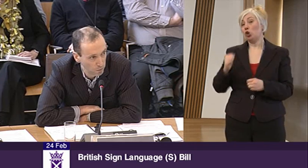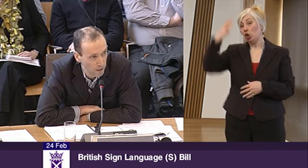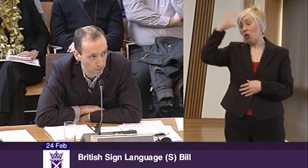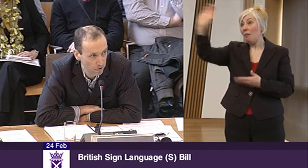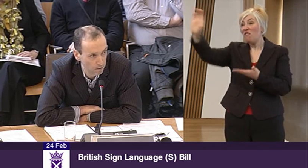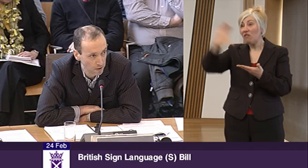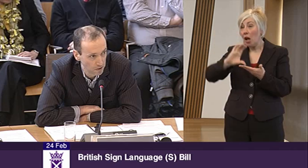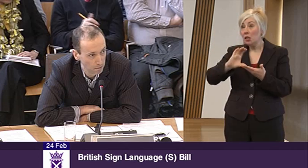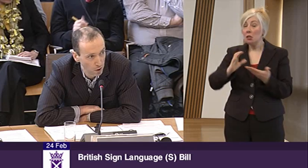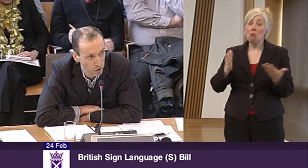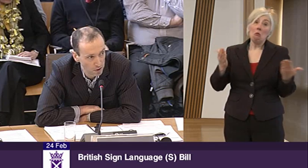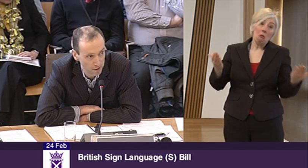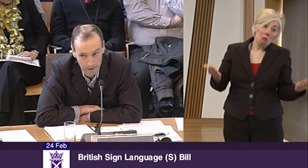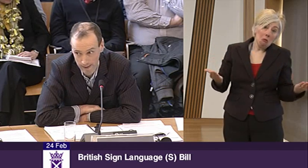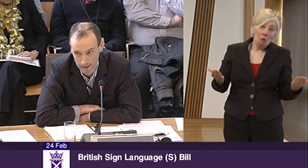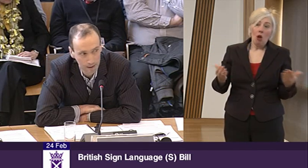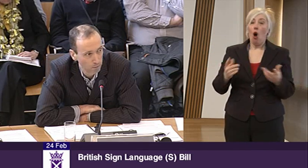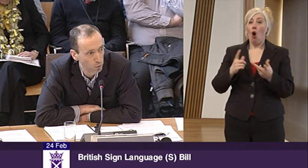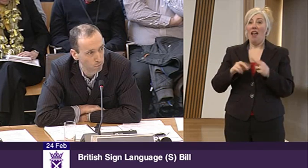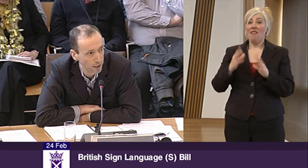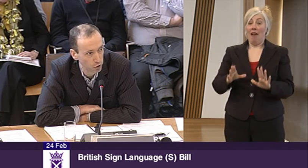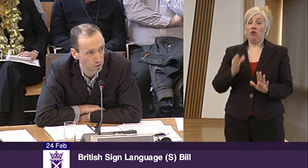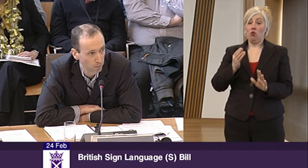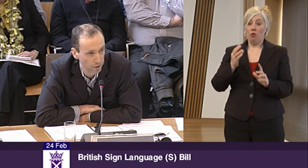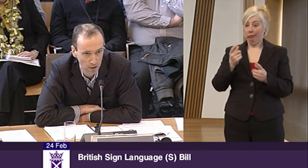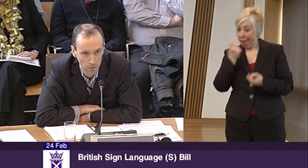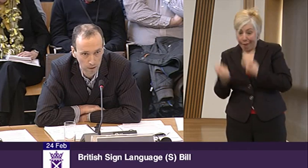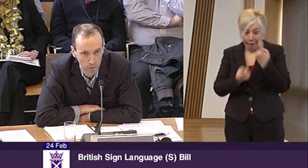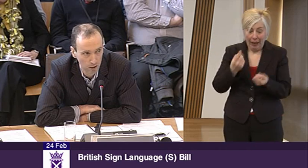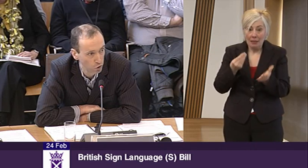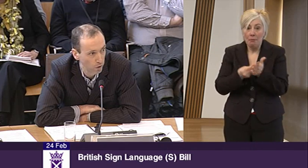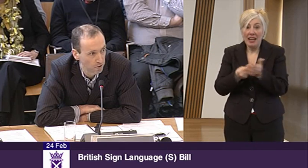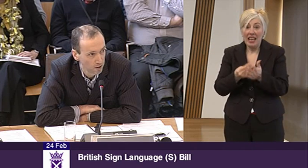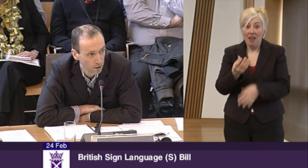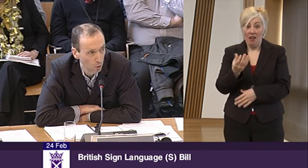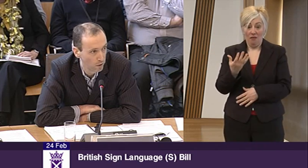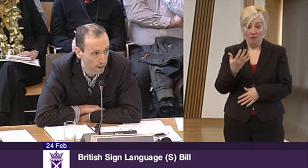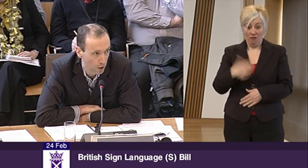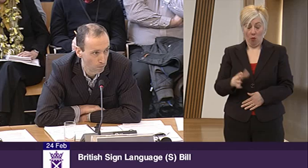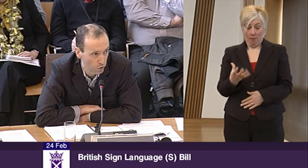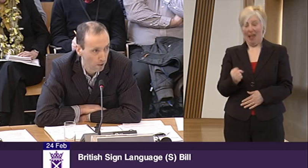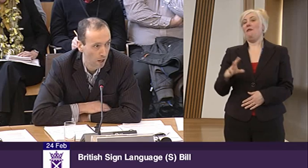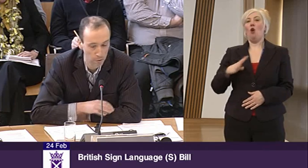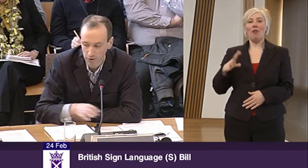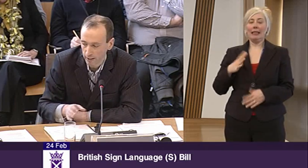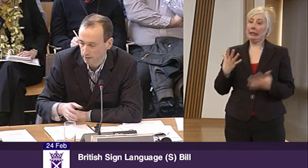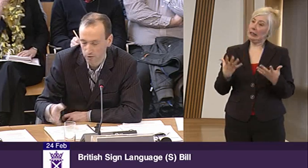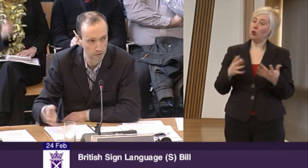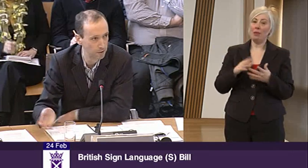the Scottish Government? If they were met from existing budgets, that would put pressure on something, and a choice would have to be made about whether the money should come from